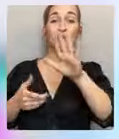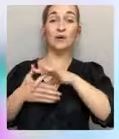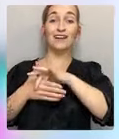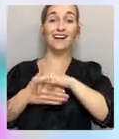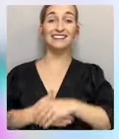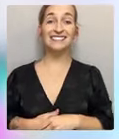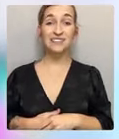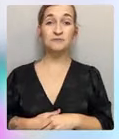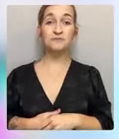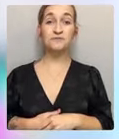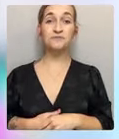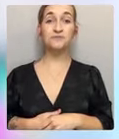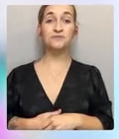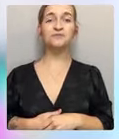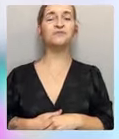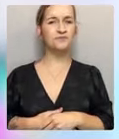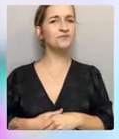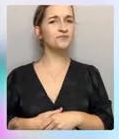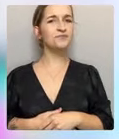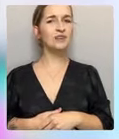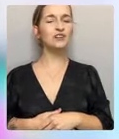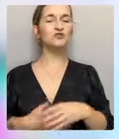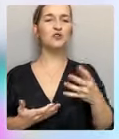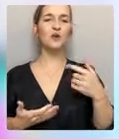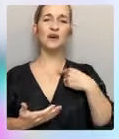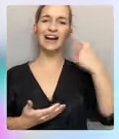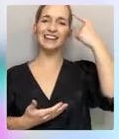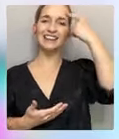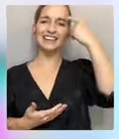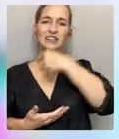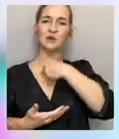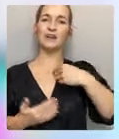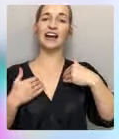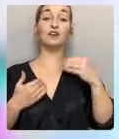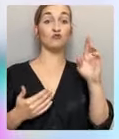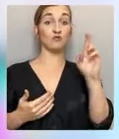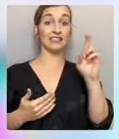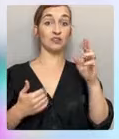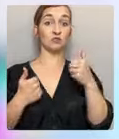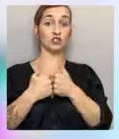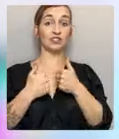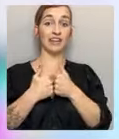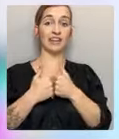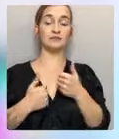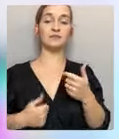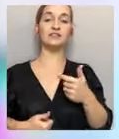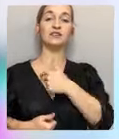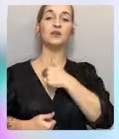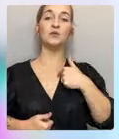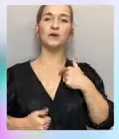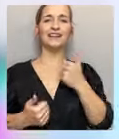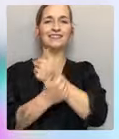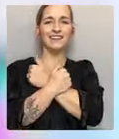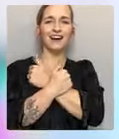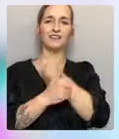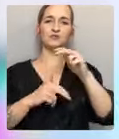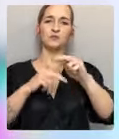to the content that you create. So, I think we have, at Resolution we love to build accessible games.